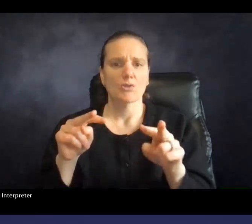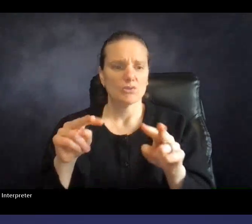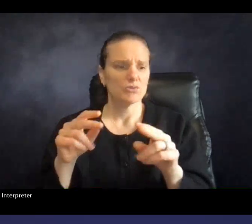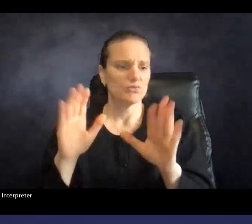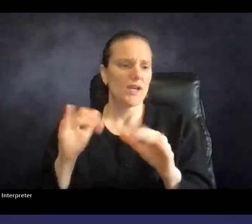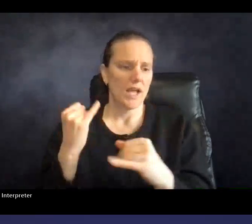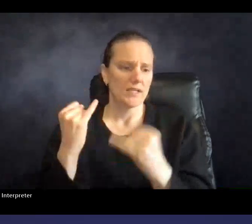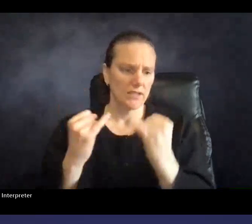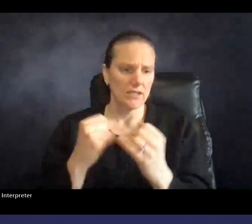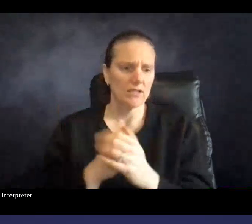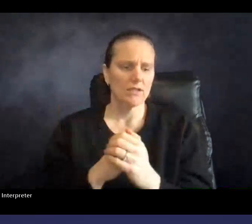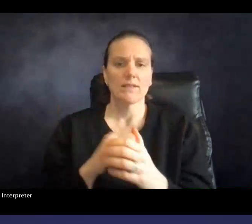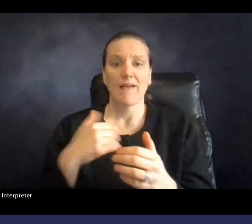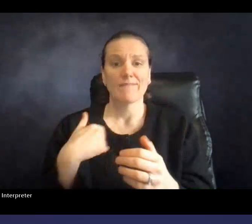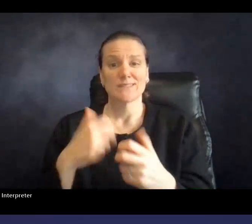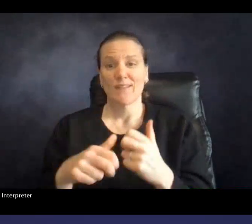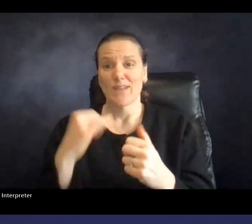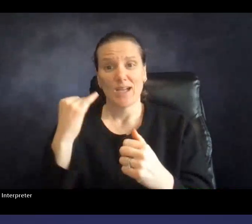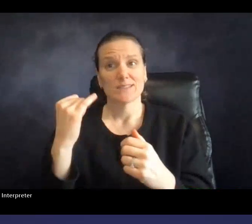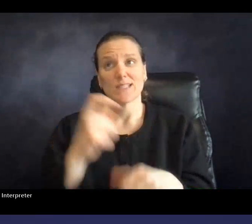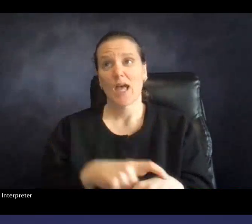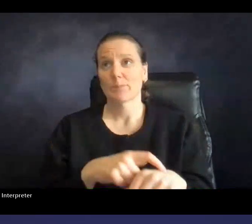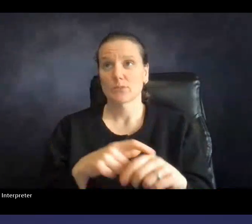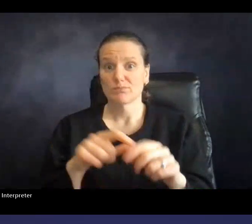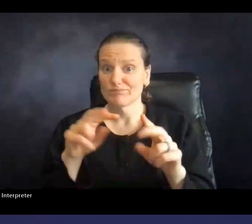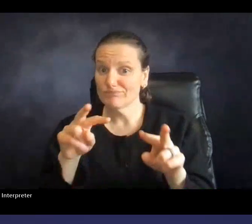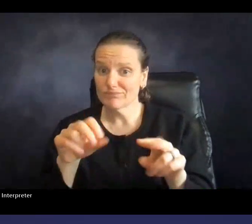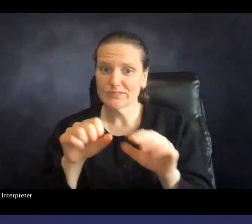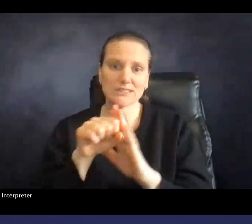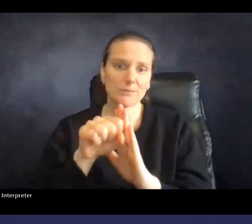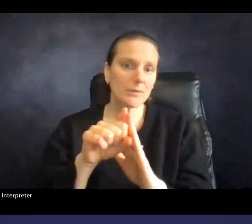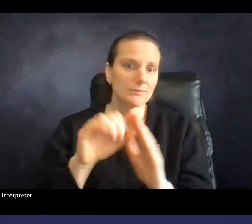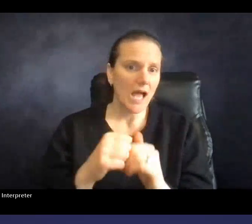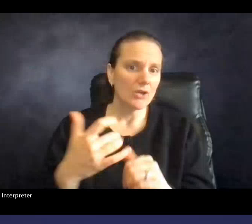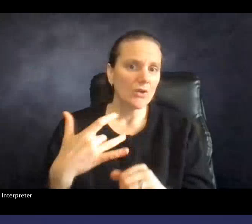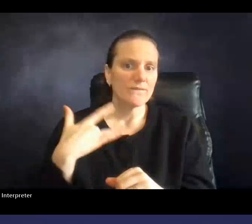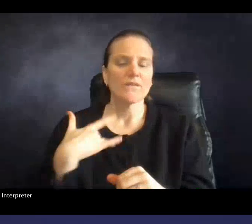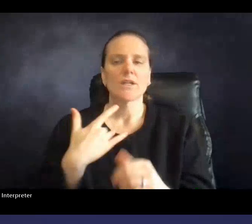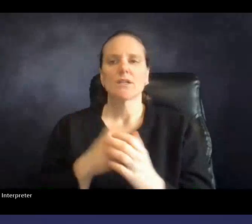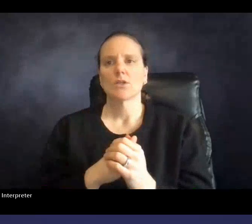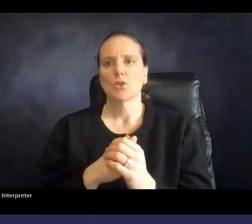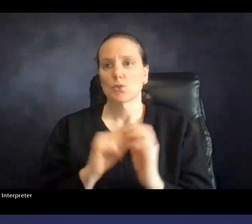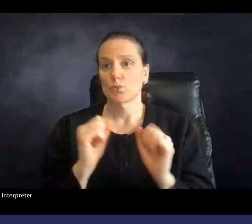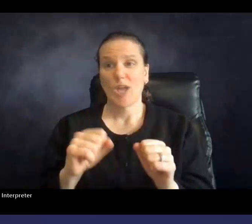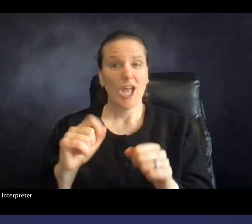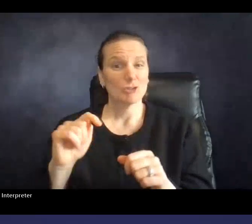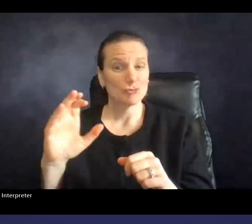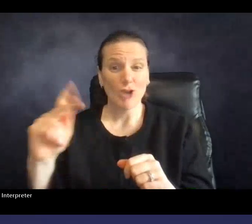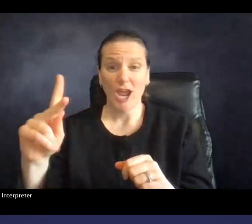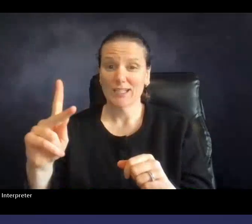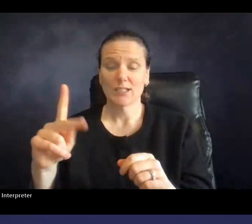of tuning into your own symptoms and, and how you feel, so you can track, you can track,